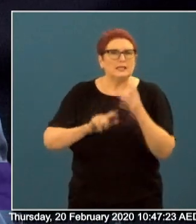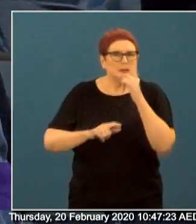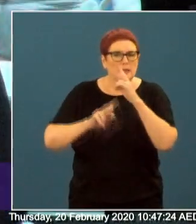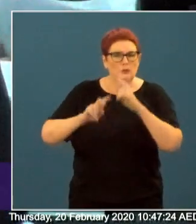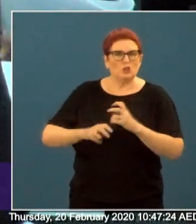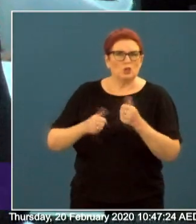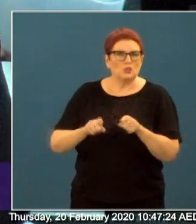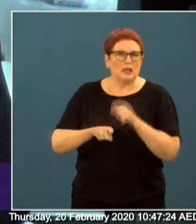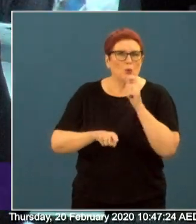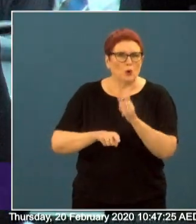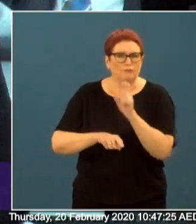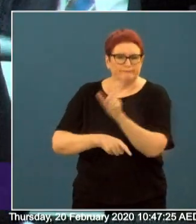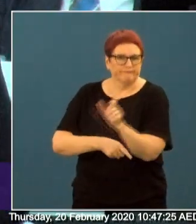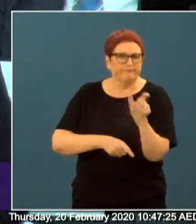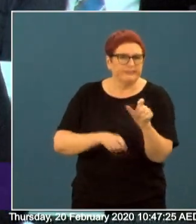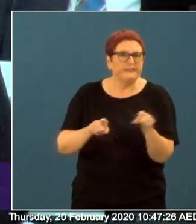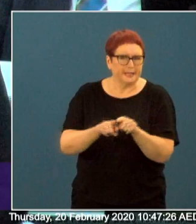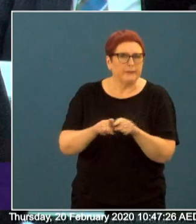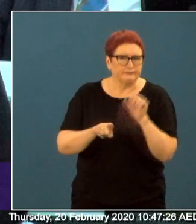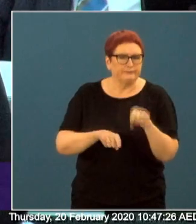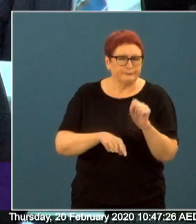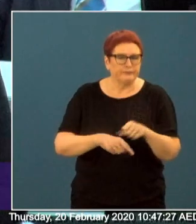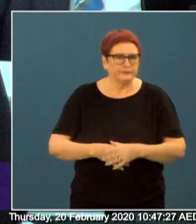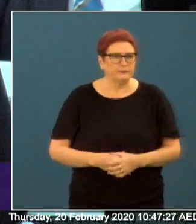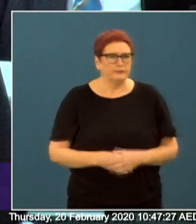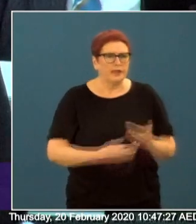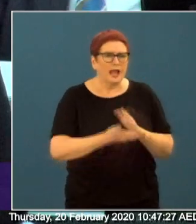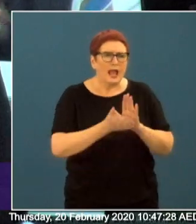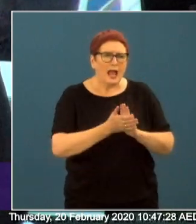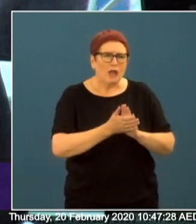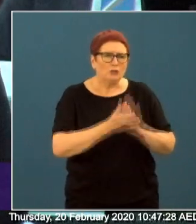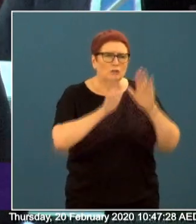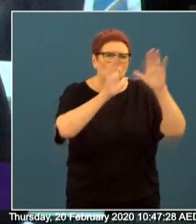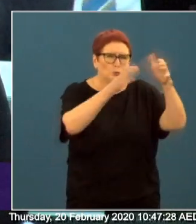in terms of the classification of disability in paragraph 20,